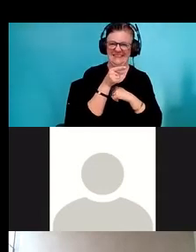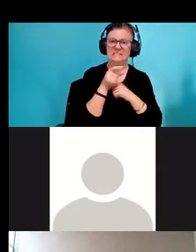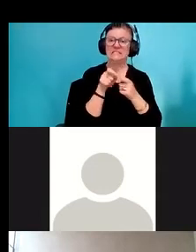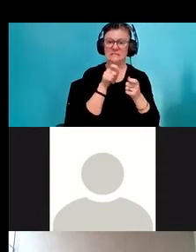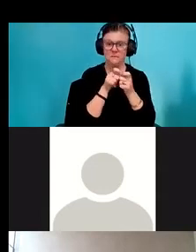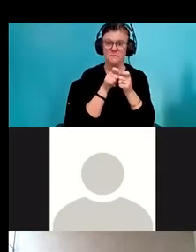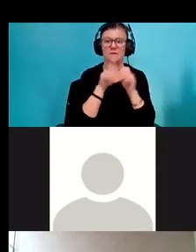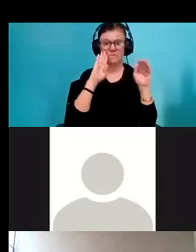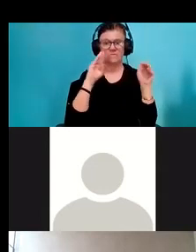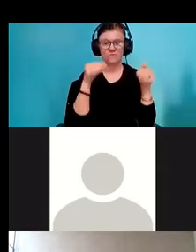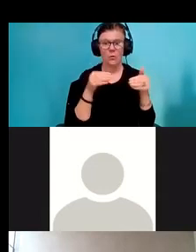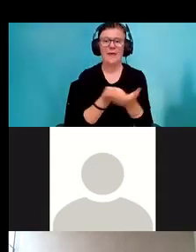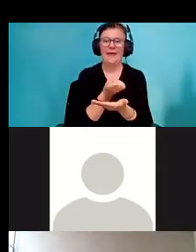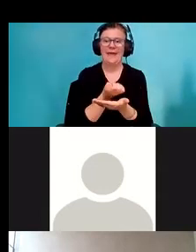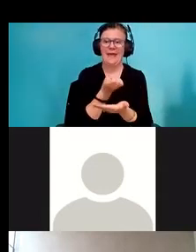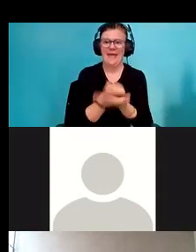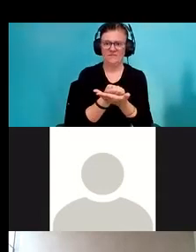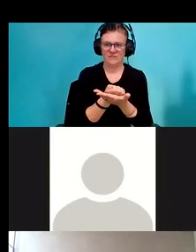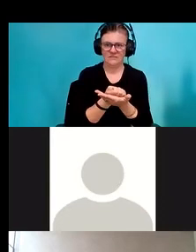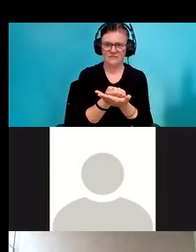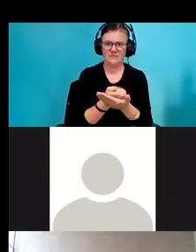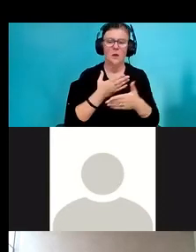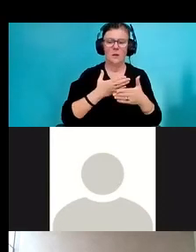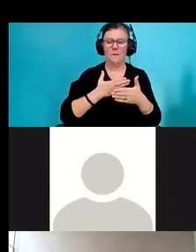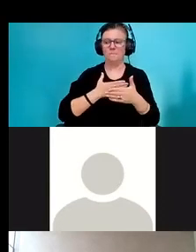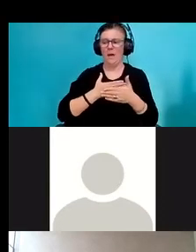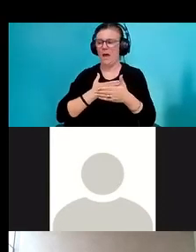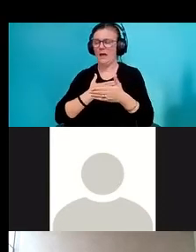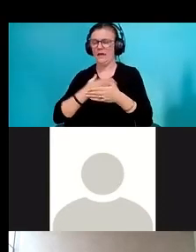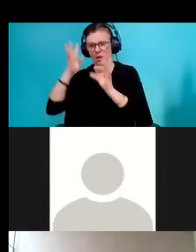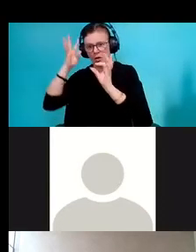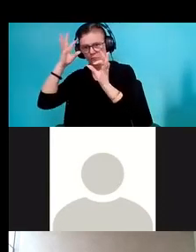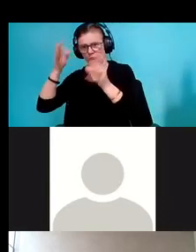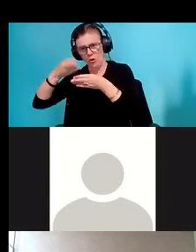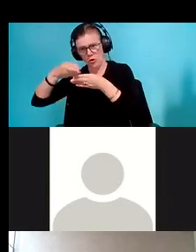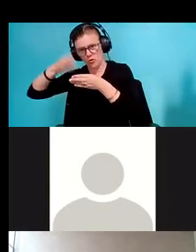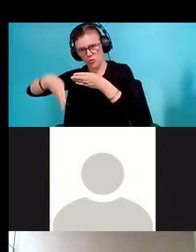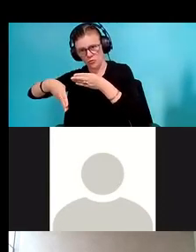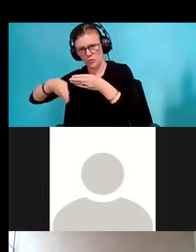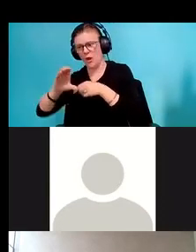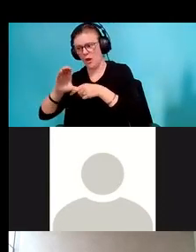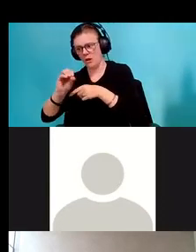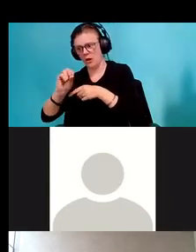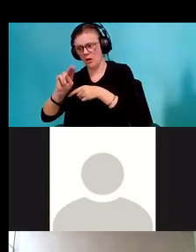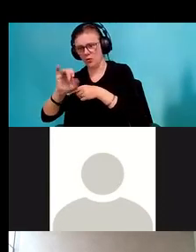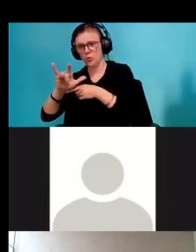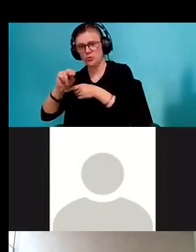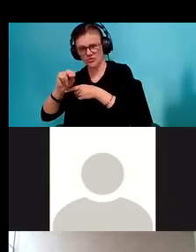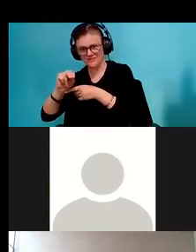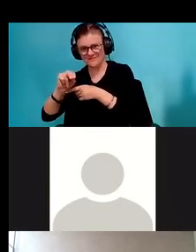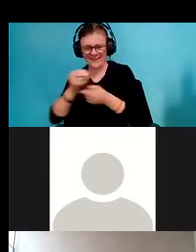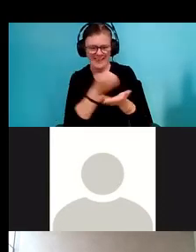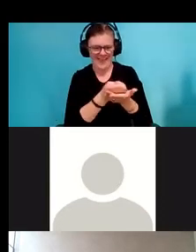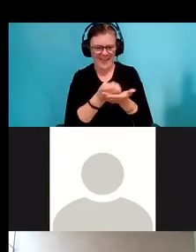is evidence to support your conclusions, which is something that can be really critical and helpful to focus